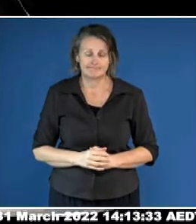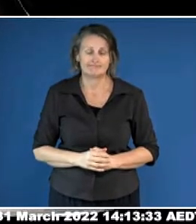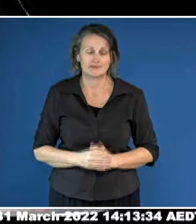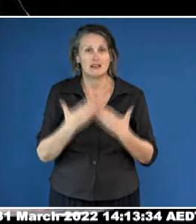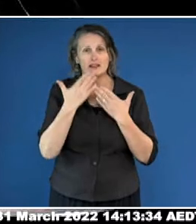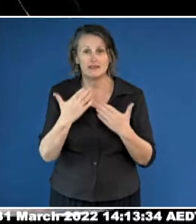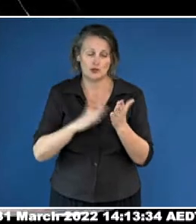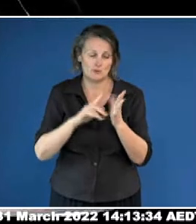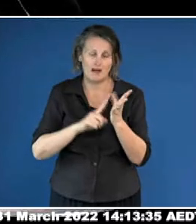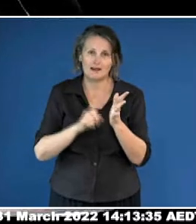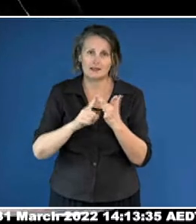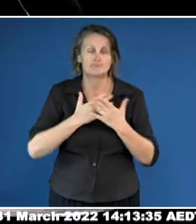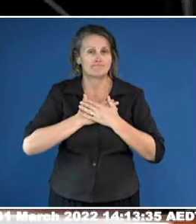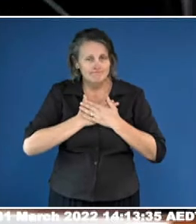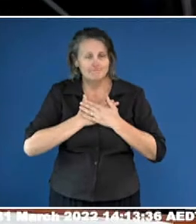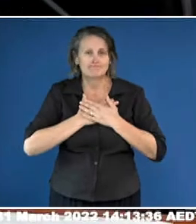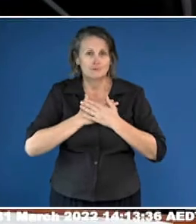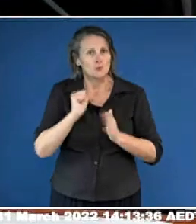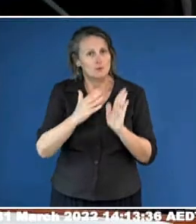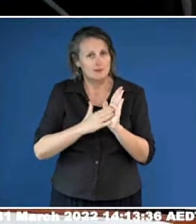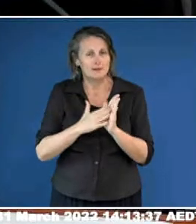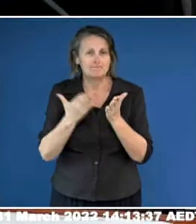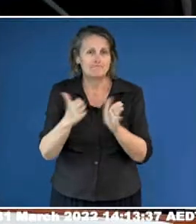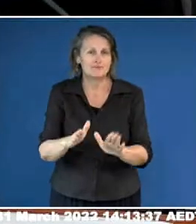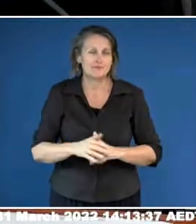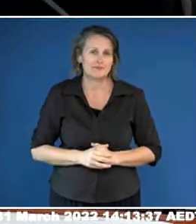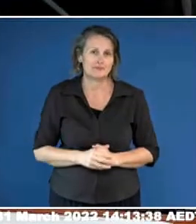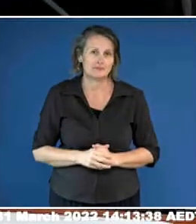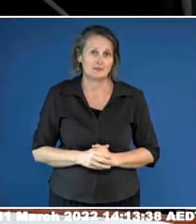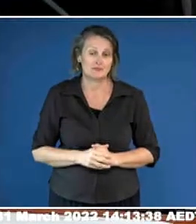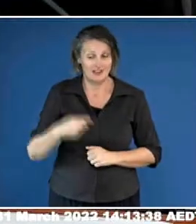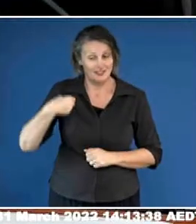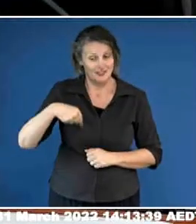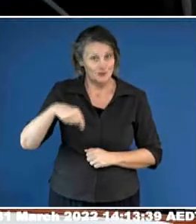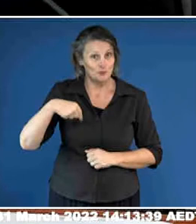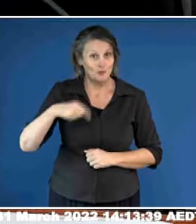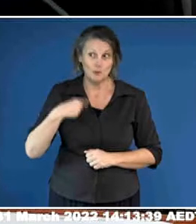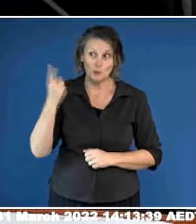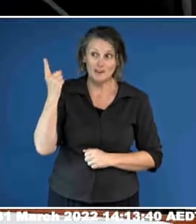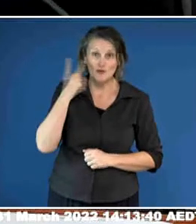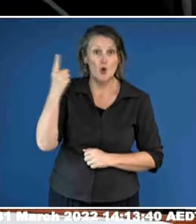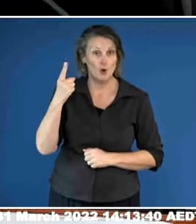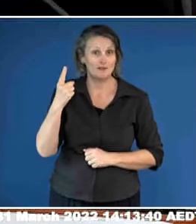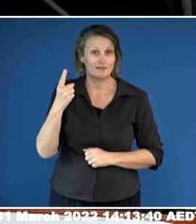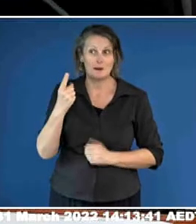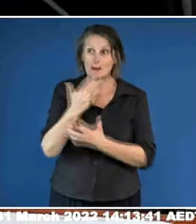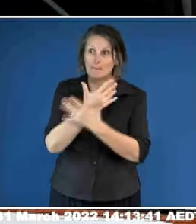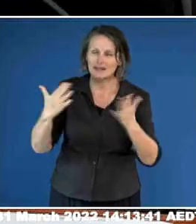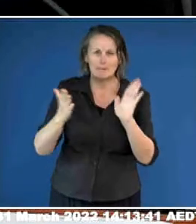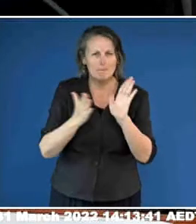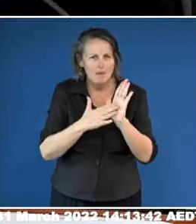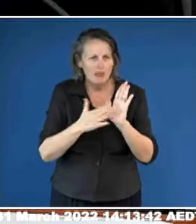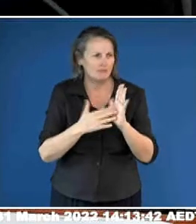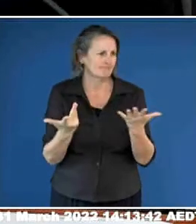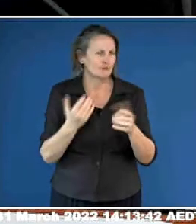We've heard this week about the strength of mothers, grandmothers, sisters and, as